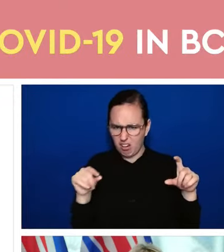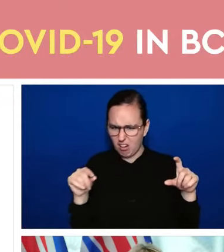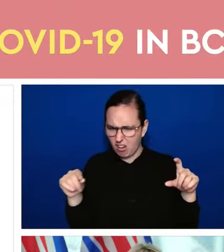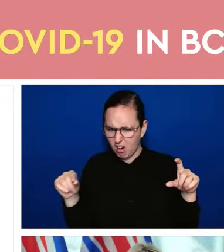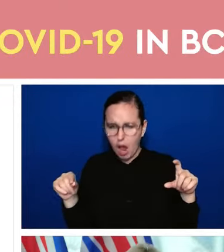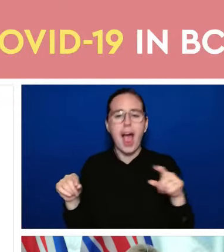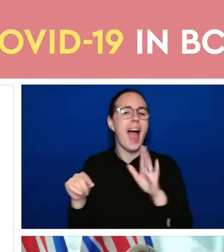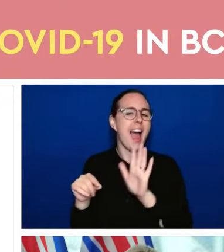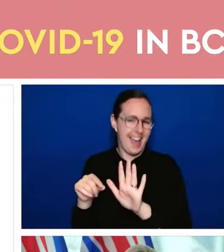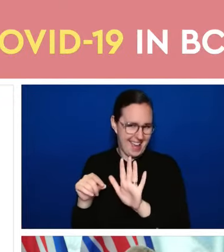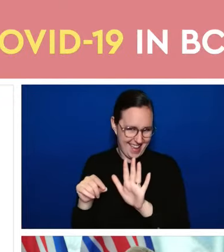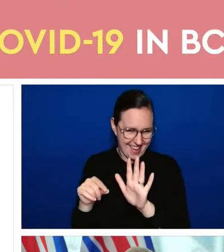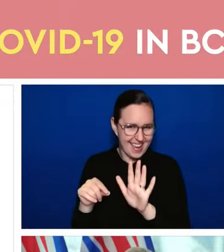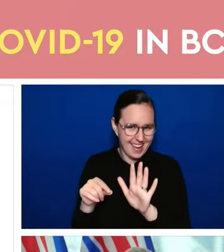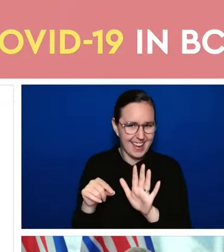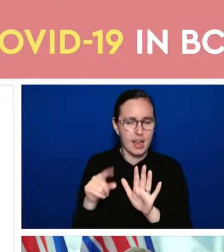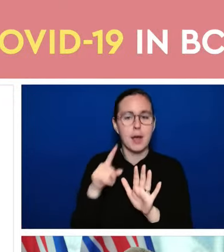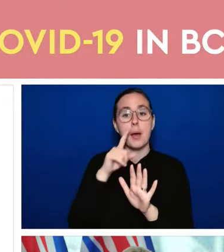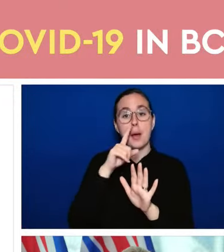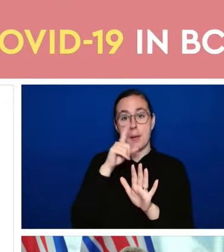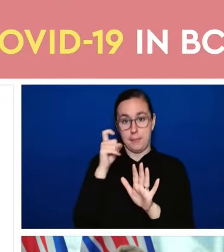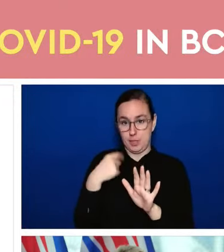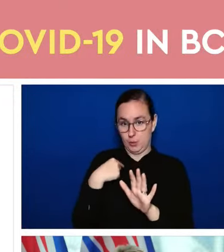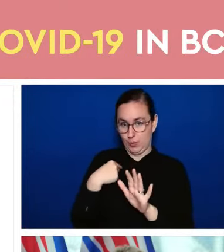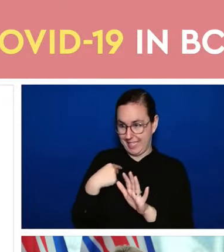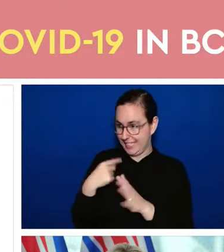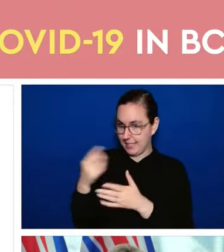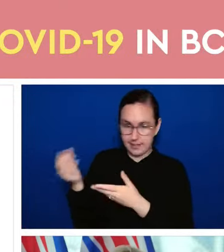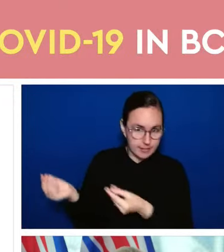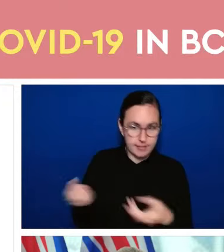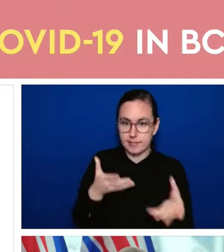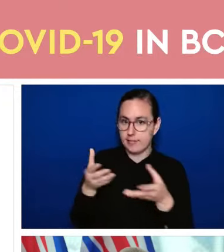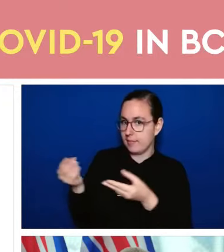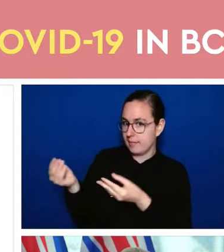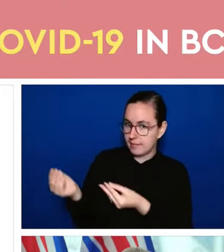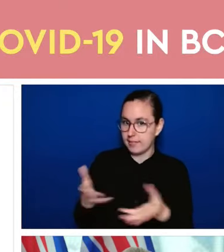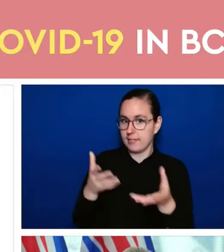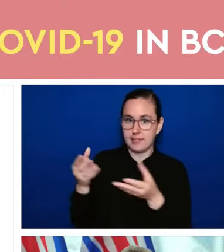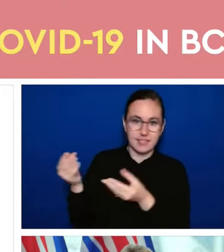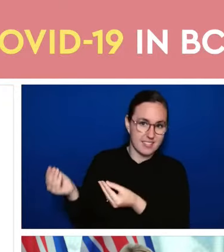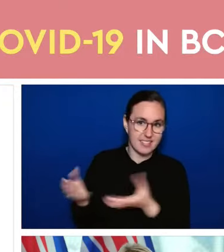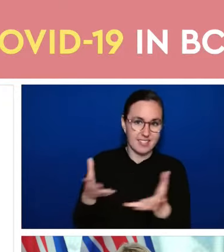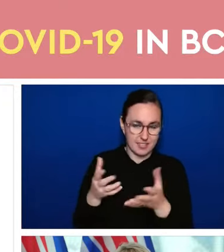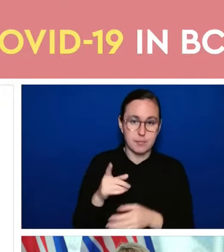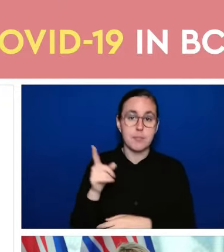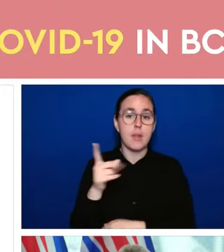see reflects what we see in hospitalizations. That 4250% of